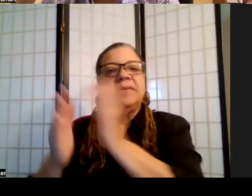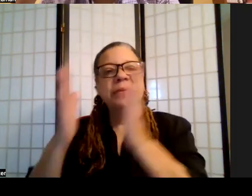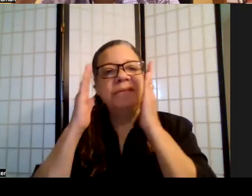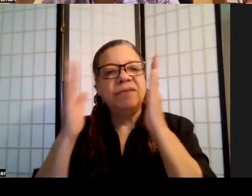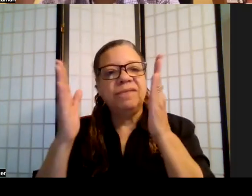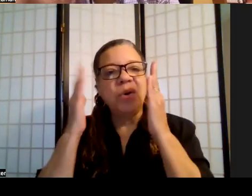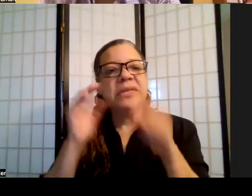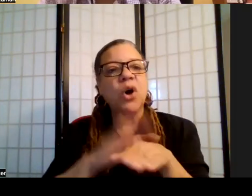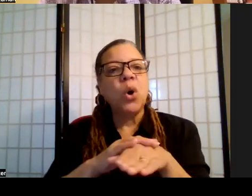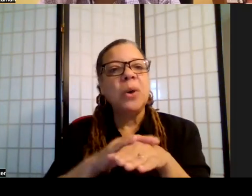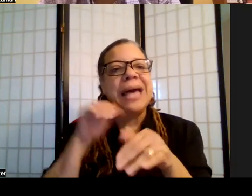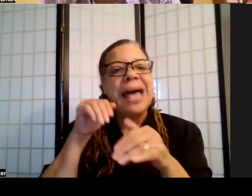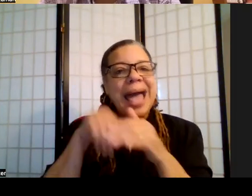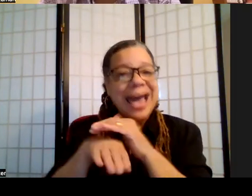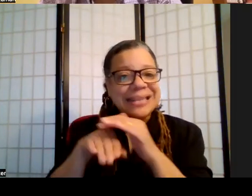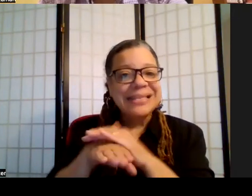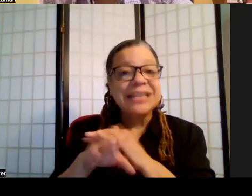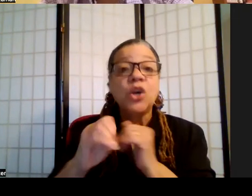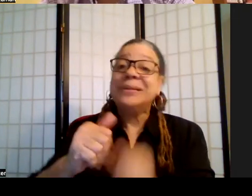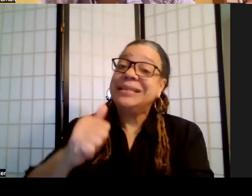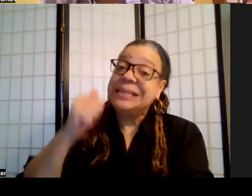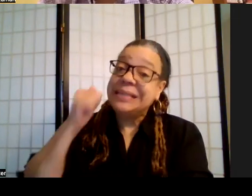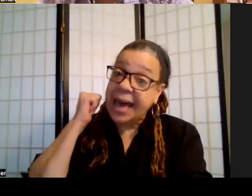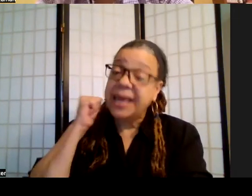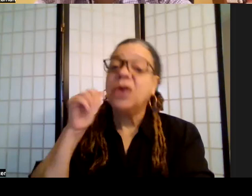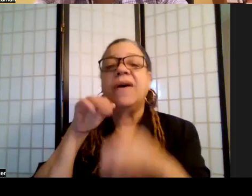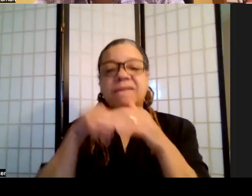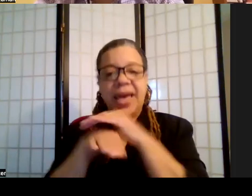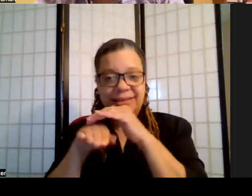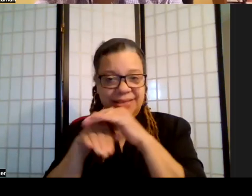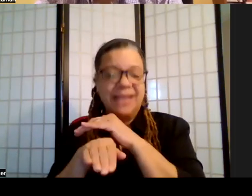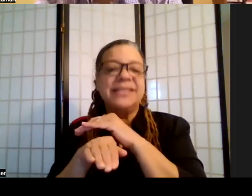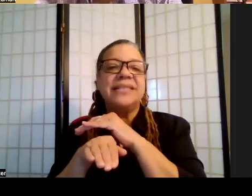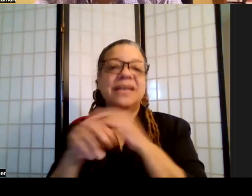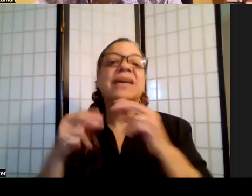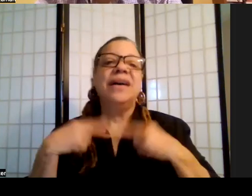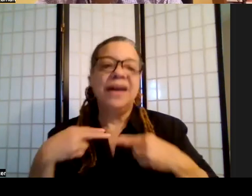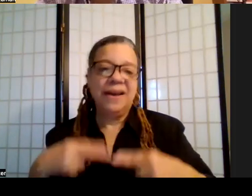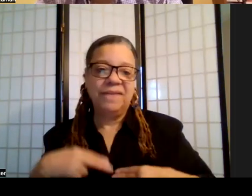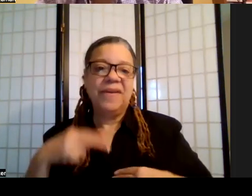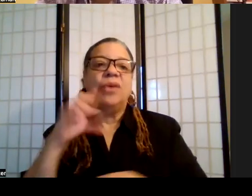access, or denial of access, uh, of healthcare among refugees. It's a combination